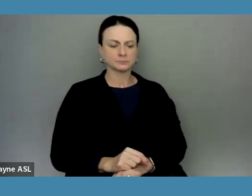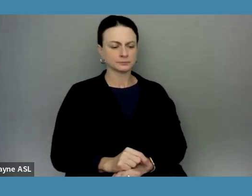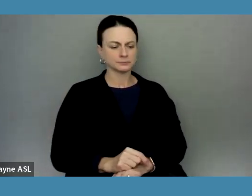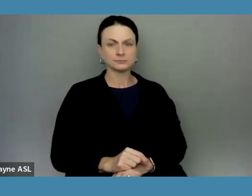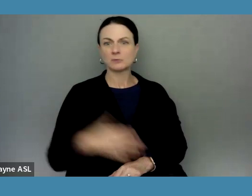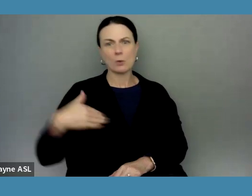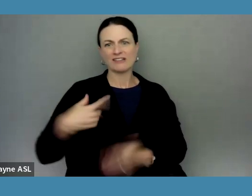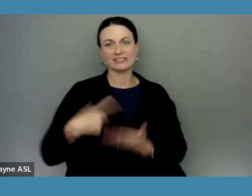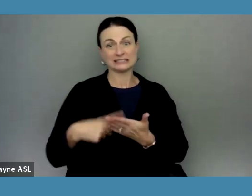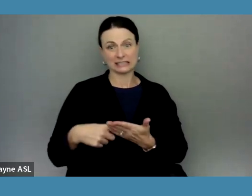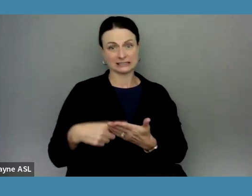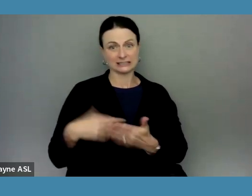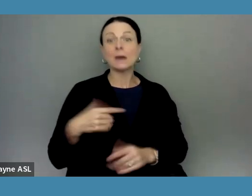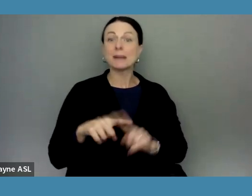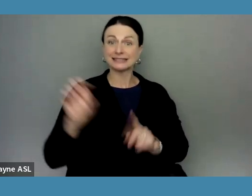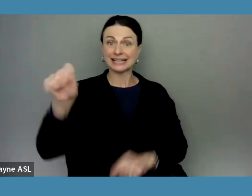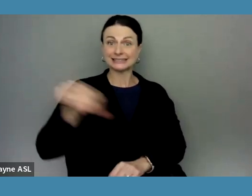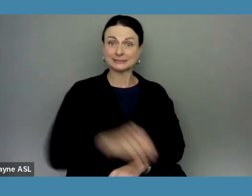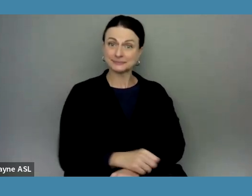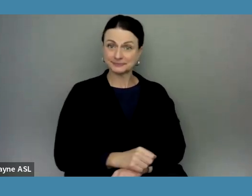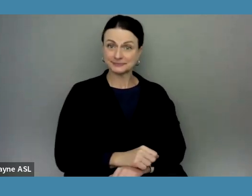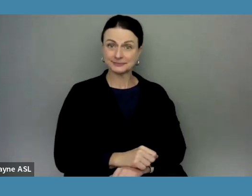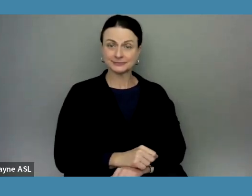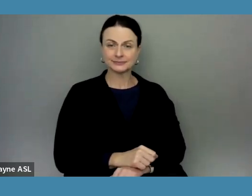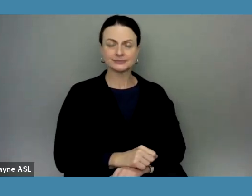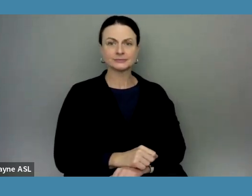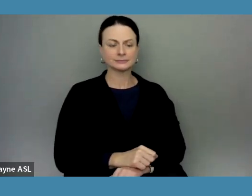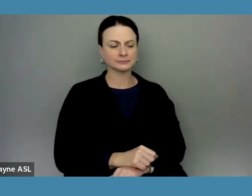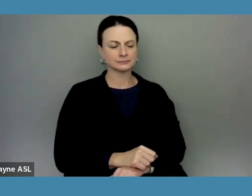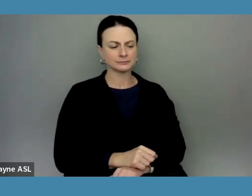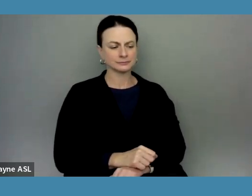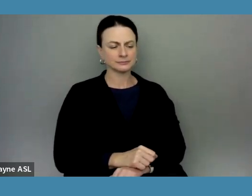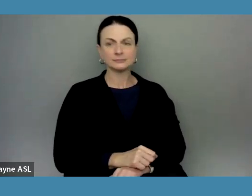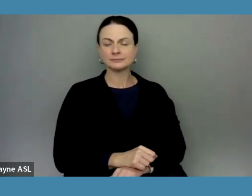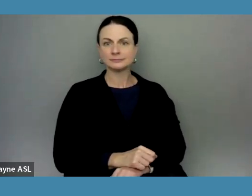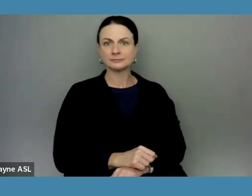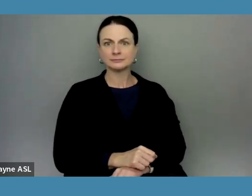but yes, so you'll wanna determine